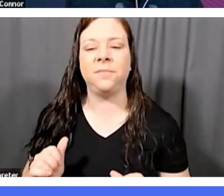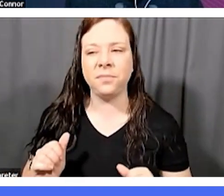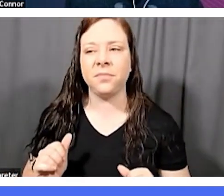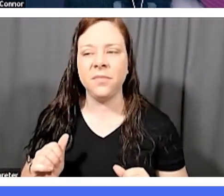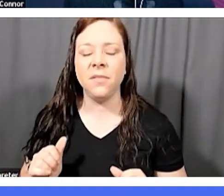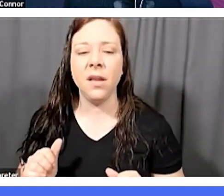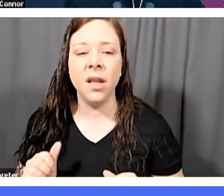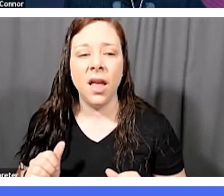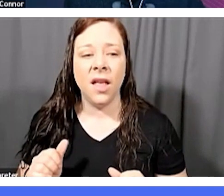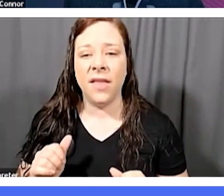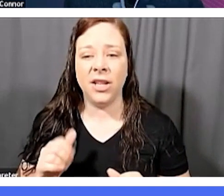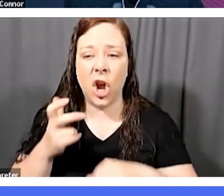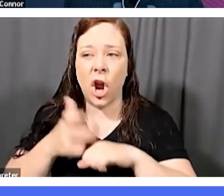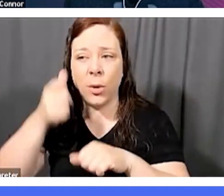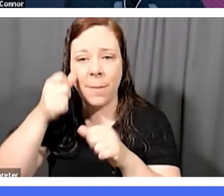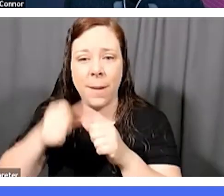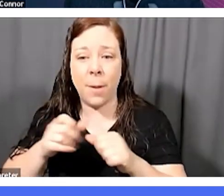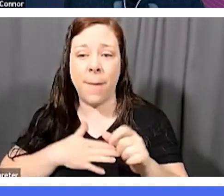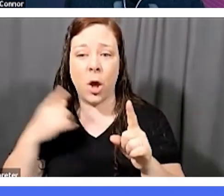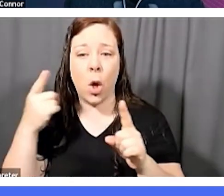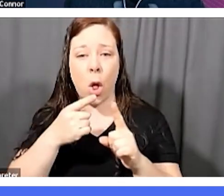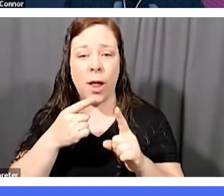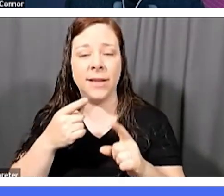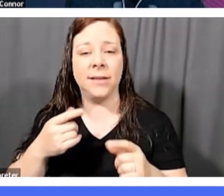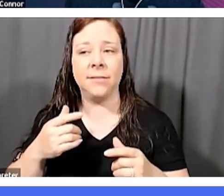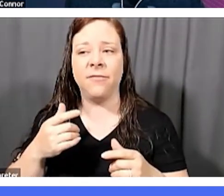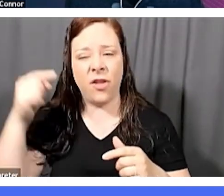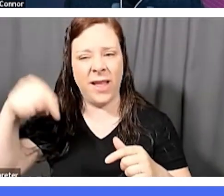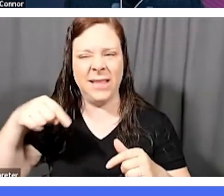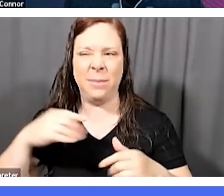That's my goal. Let me know how we're doing. So today, here's our agenda.